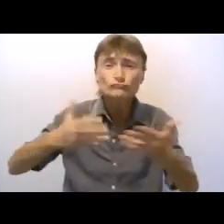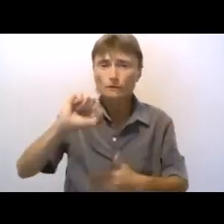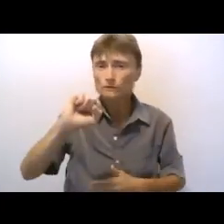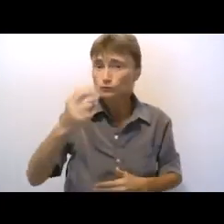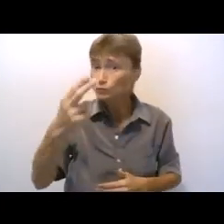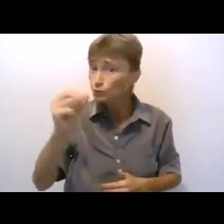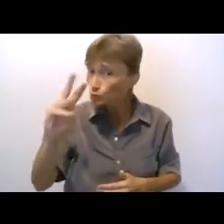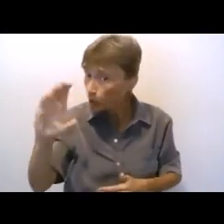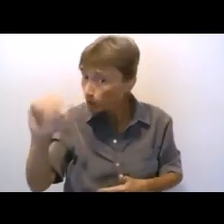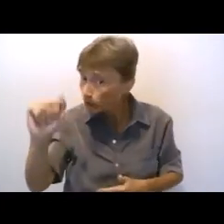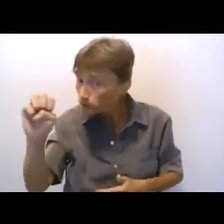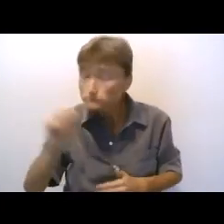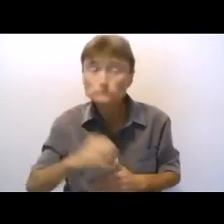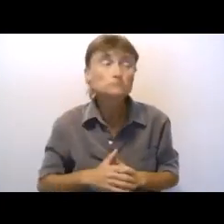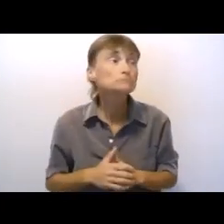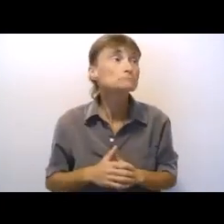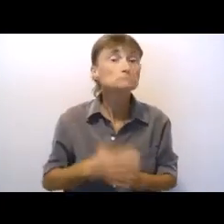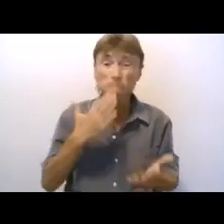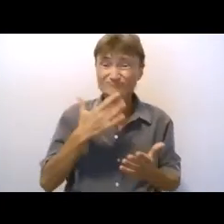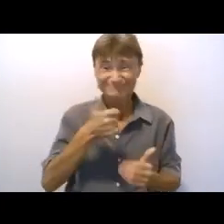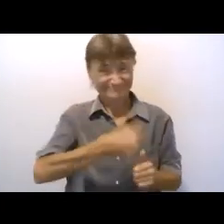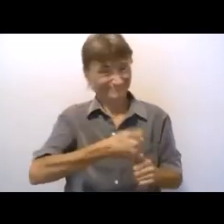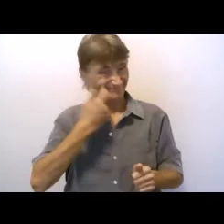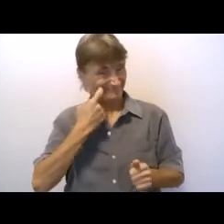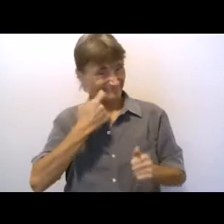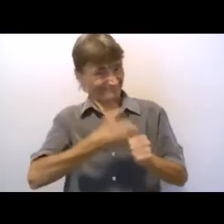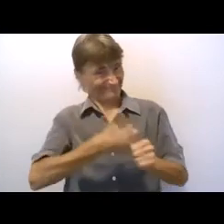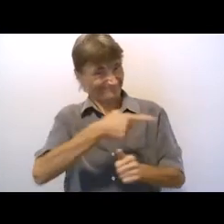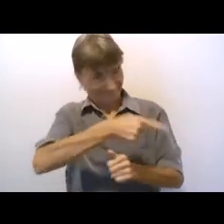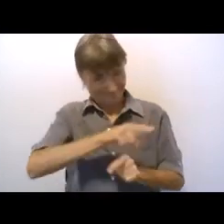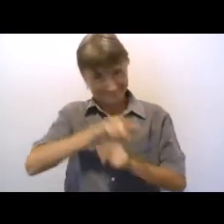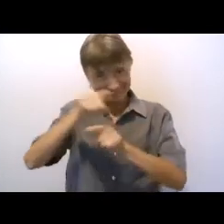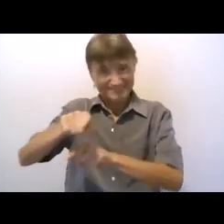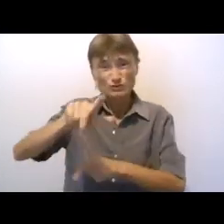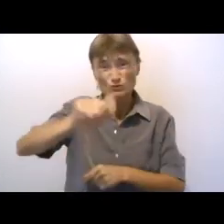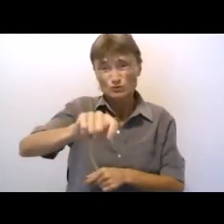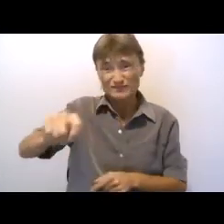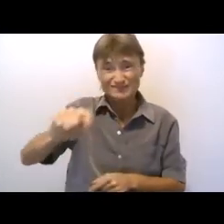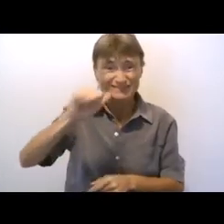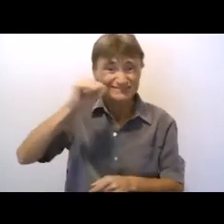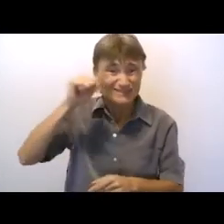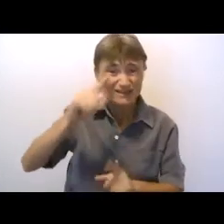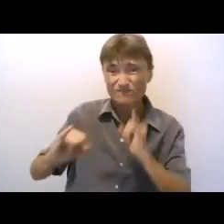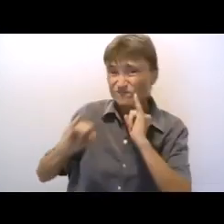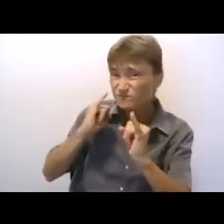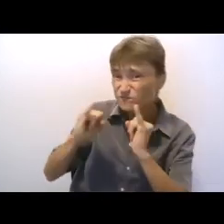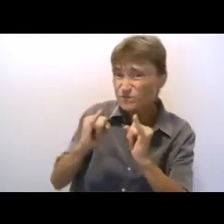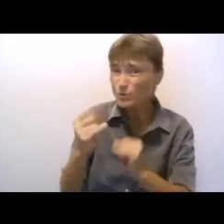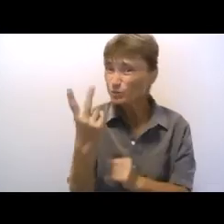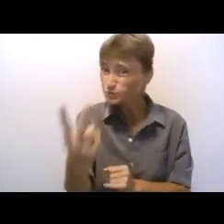the opportunity to to meet and work with and interview, or reminders of the signing of